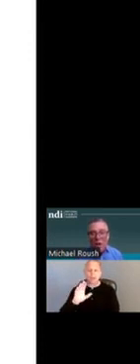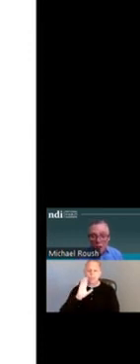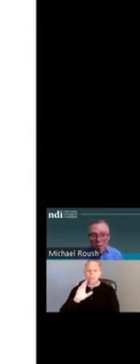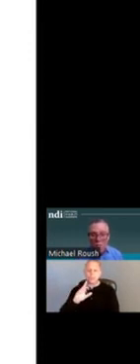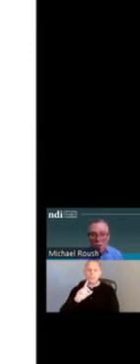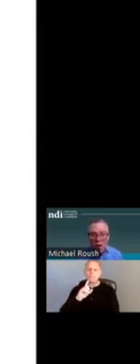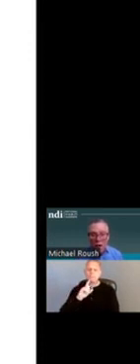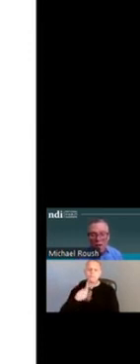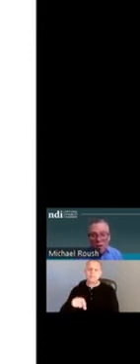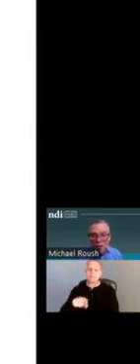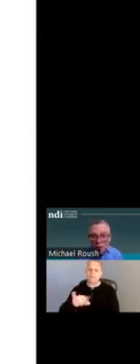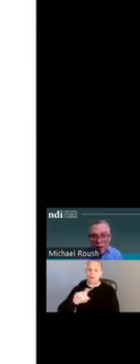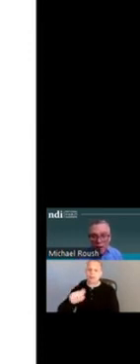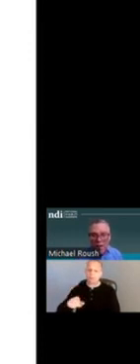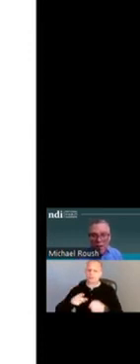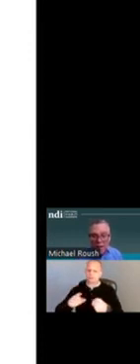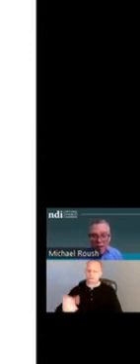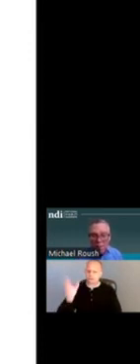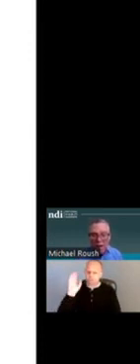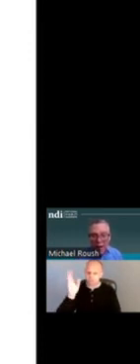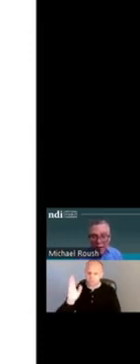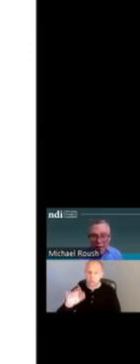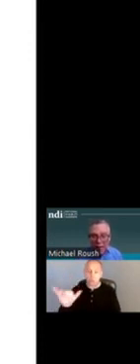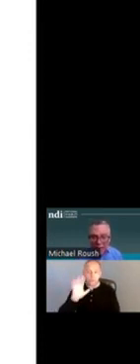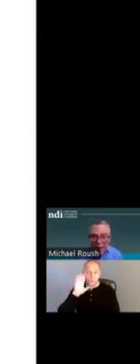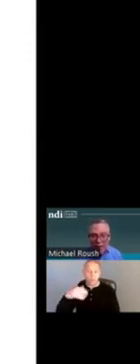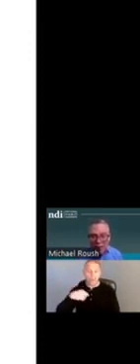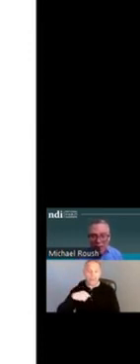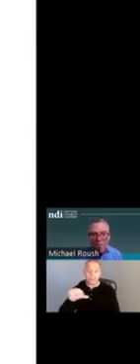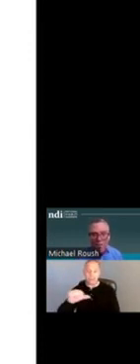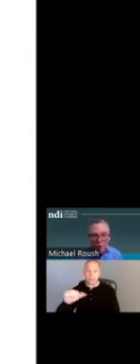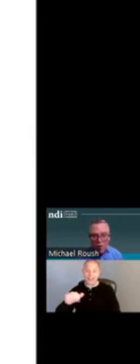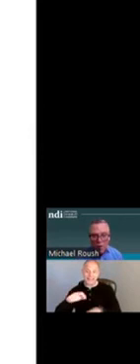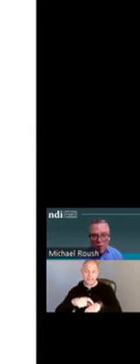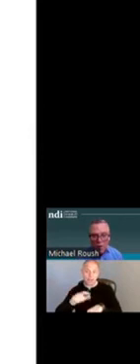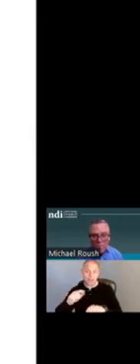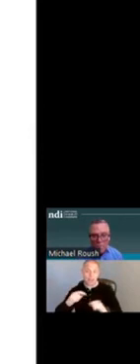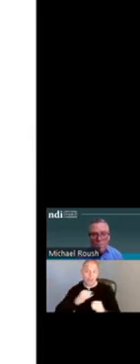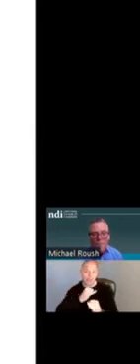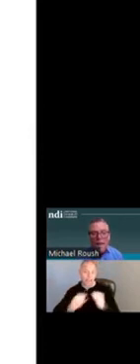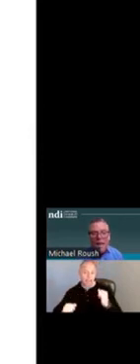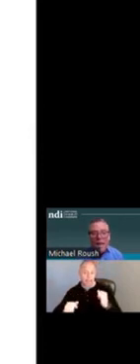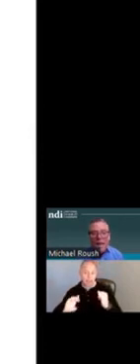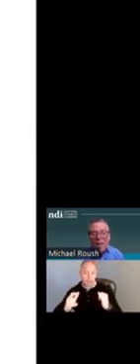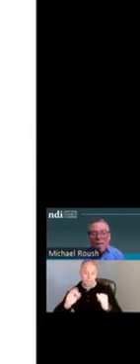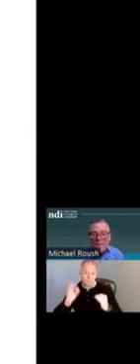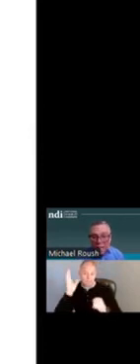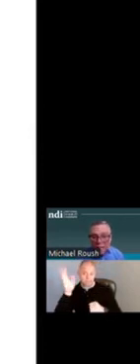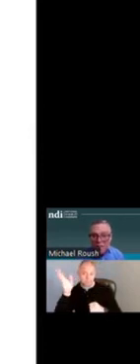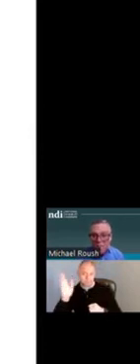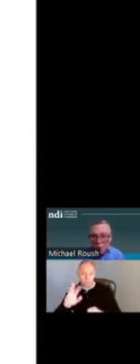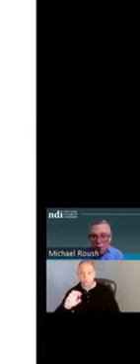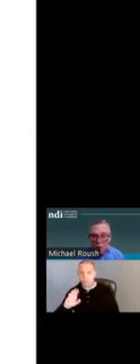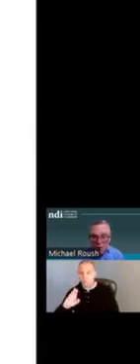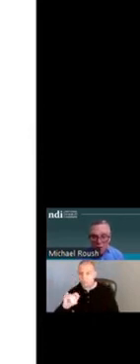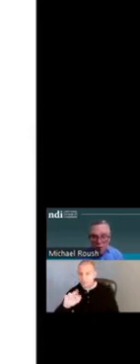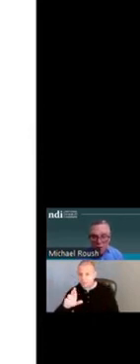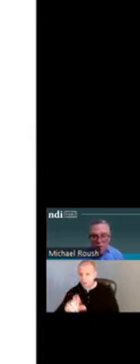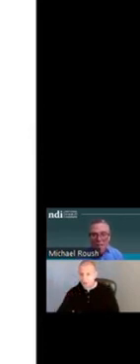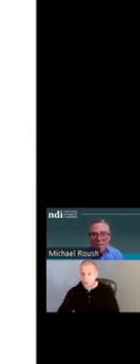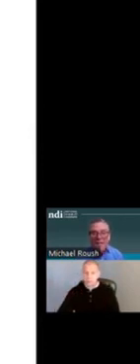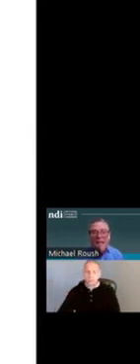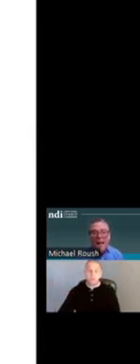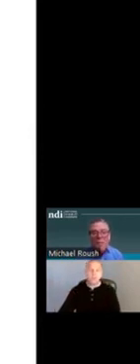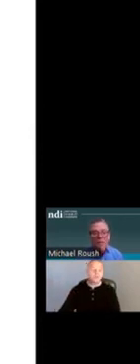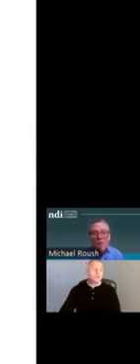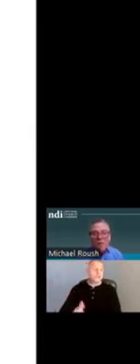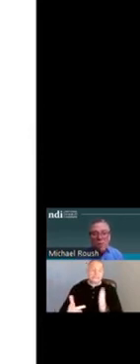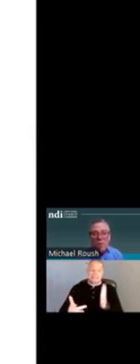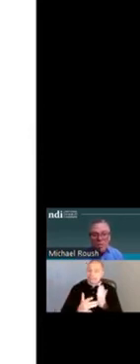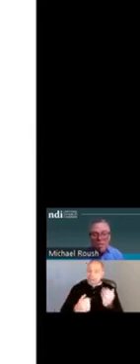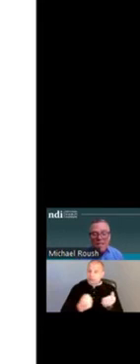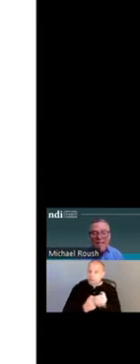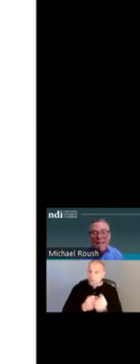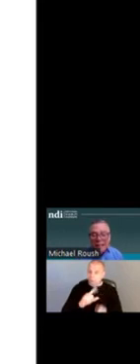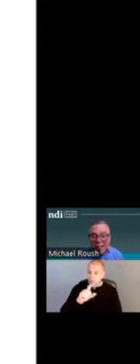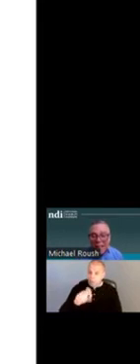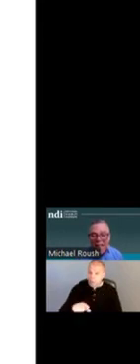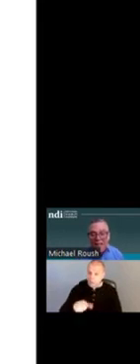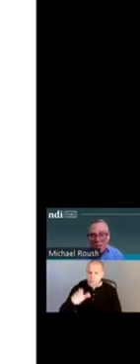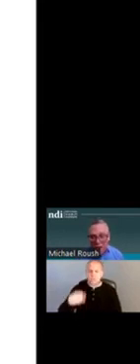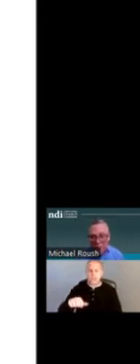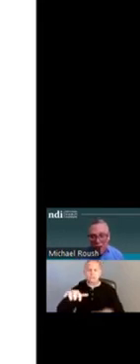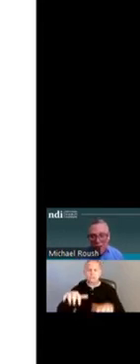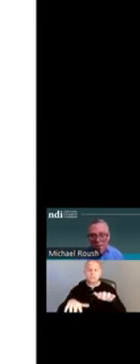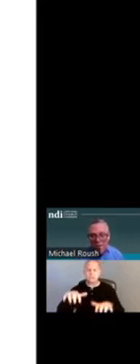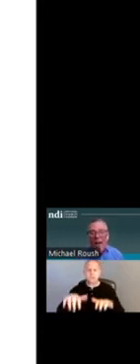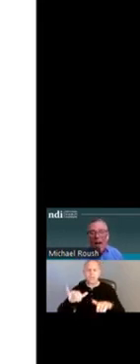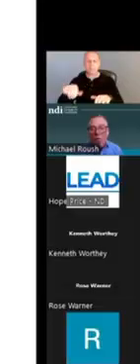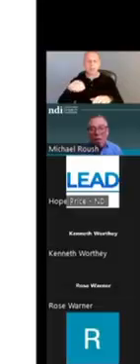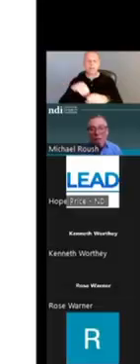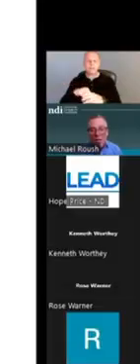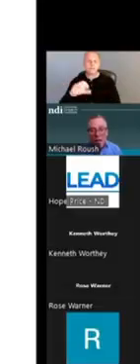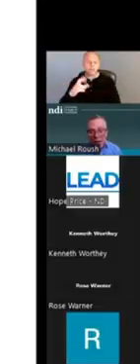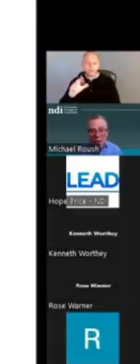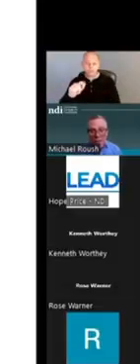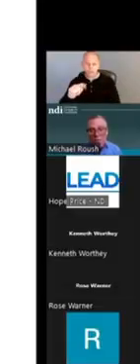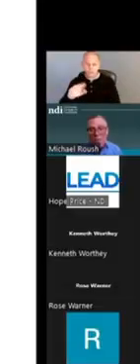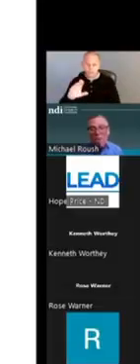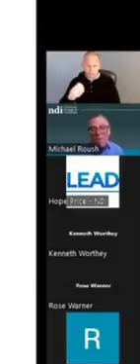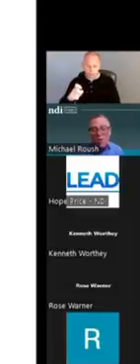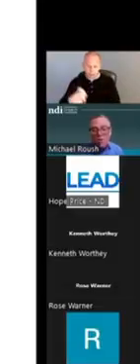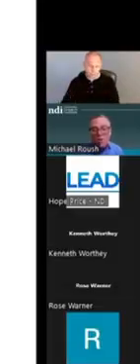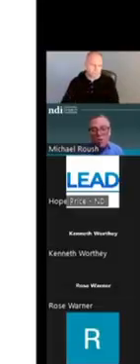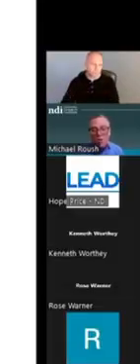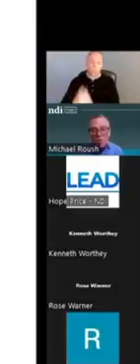and we also will have time at end of the webinar. We'll make sure to address any text questions